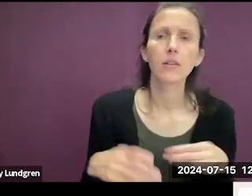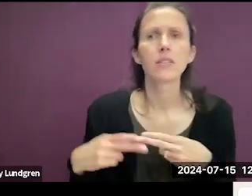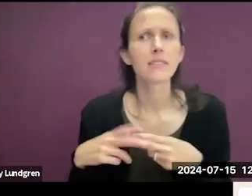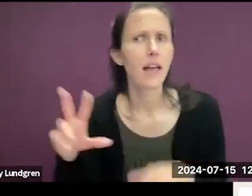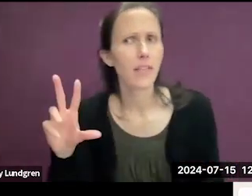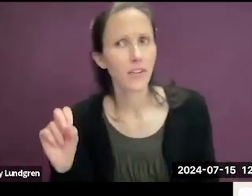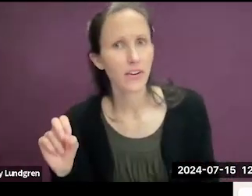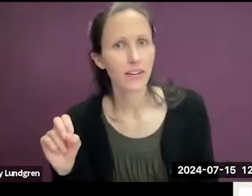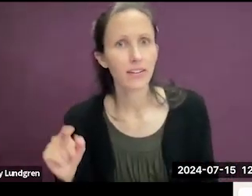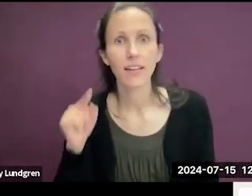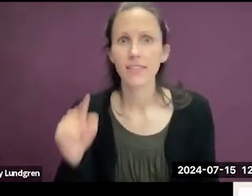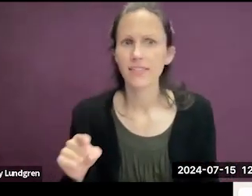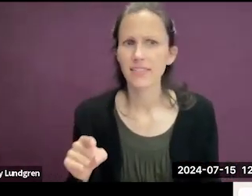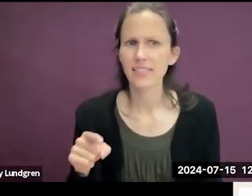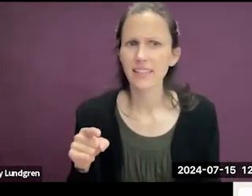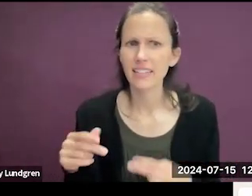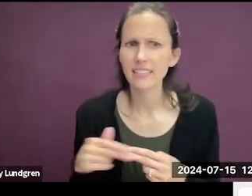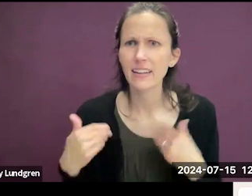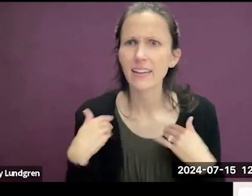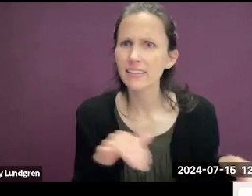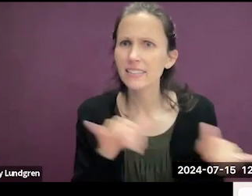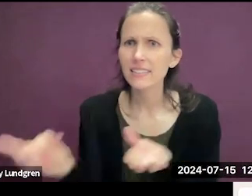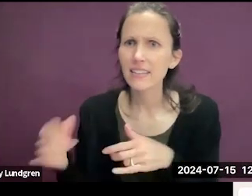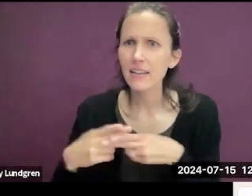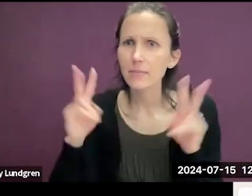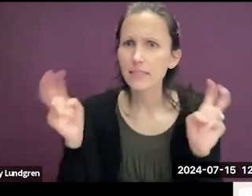This slide has the same title. What do we need to do?